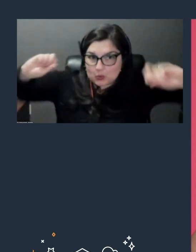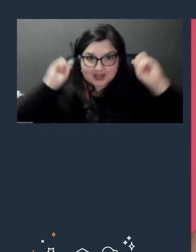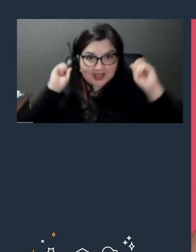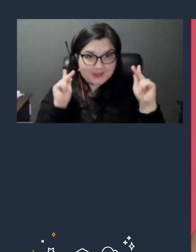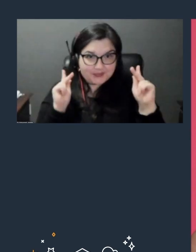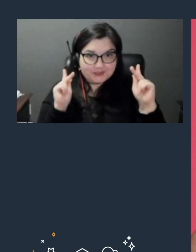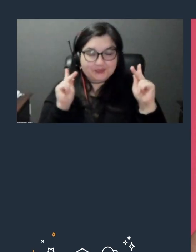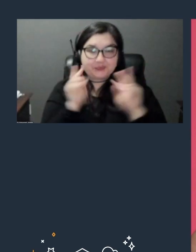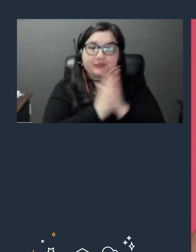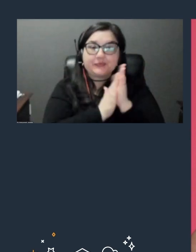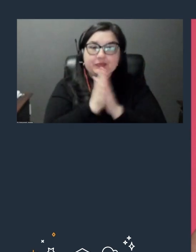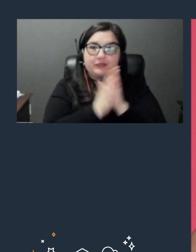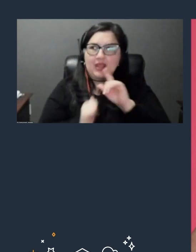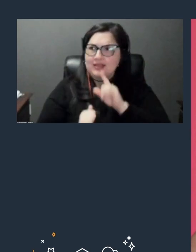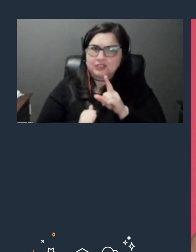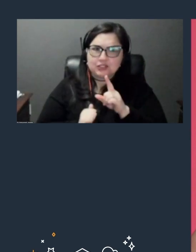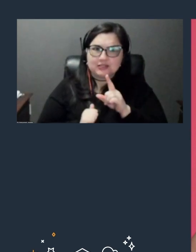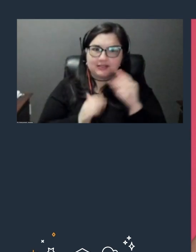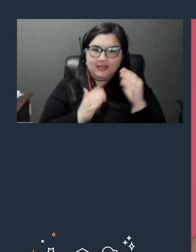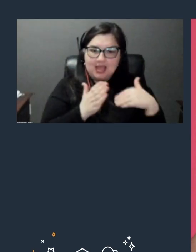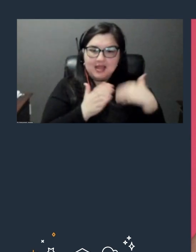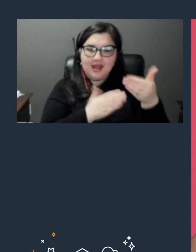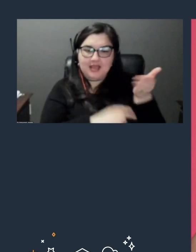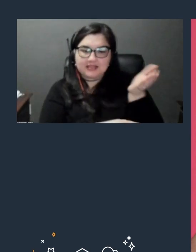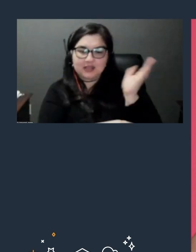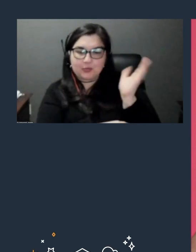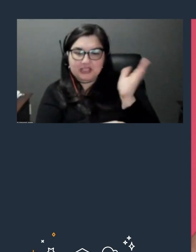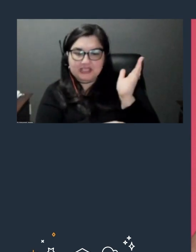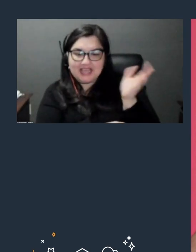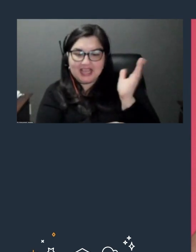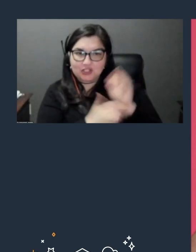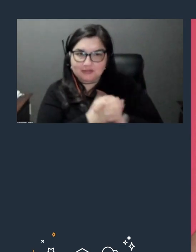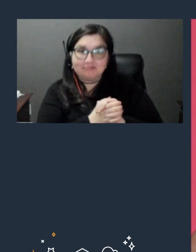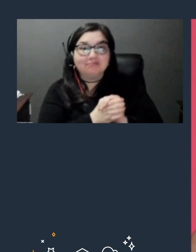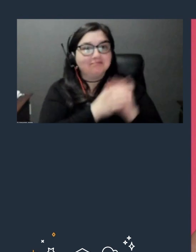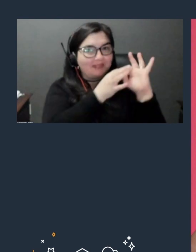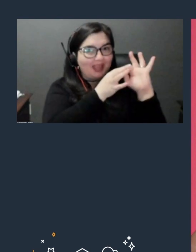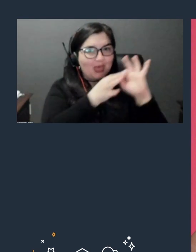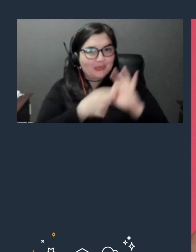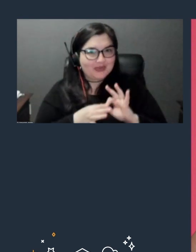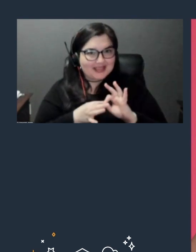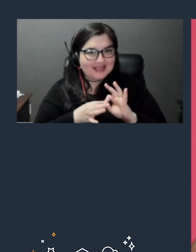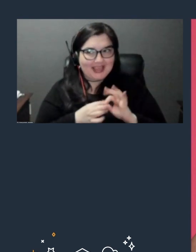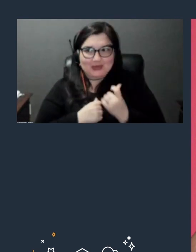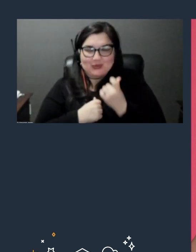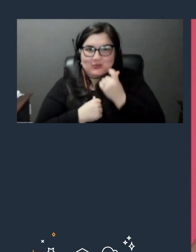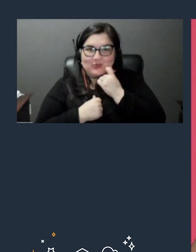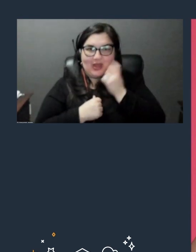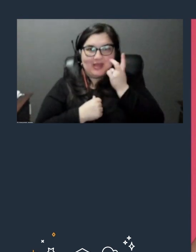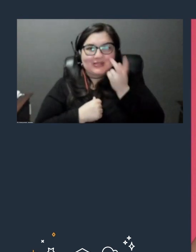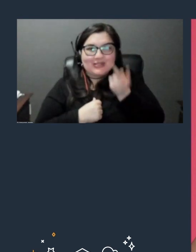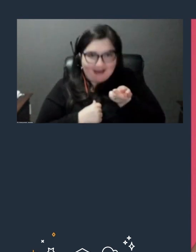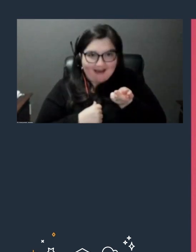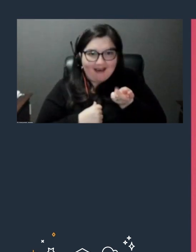actually, our next presentation is related to the one you just saw. We're gonna hear a lot more about replication,